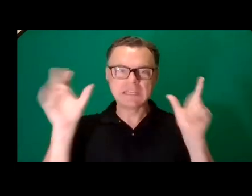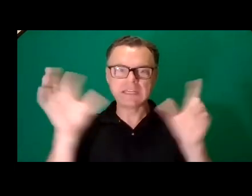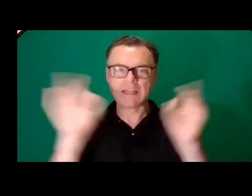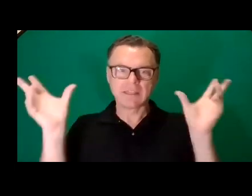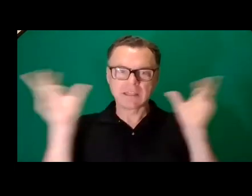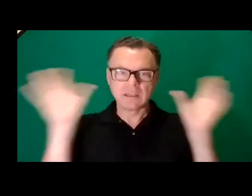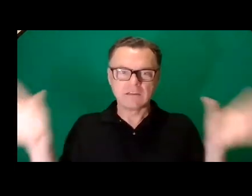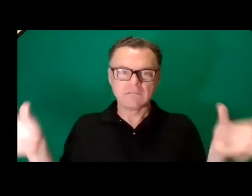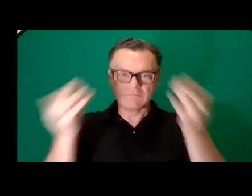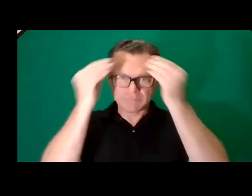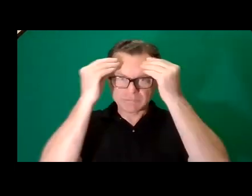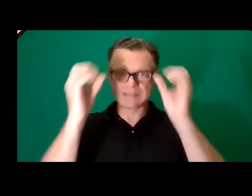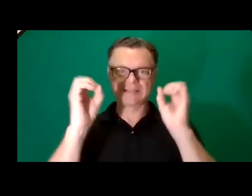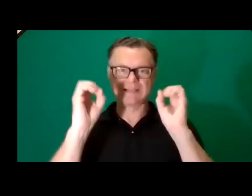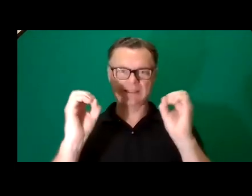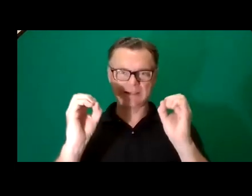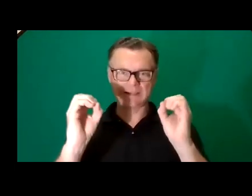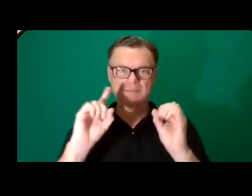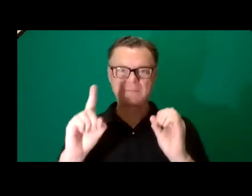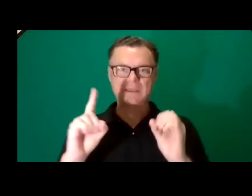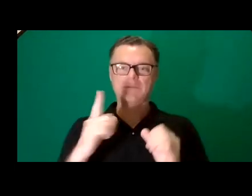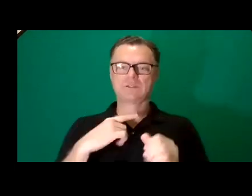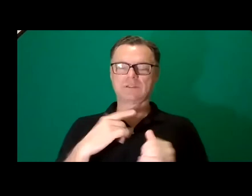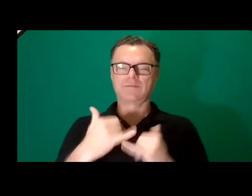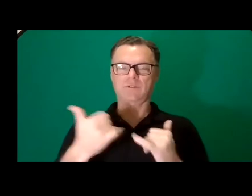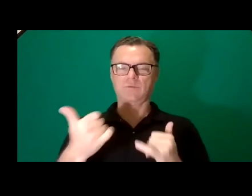But because I was so well behaved